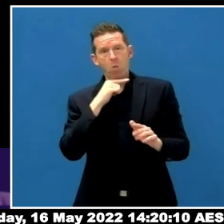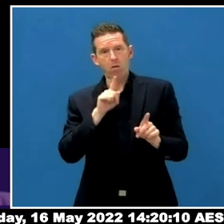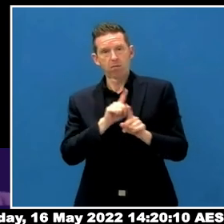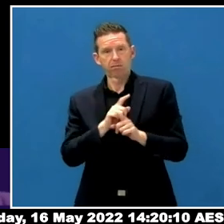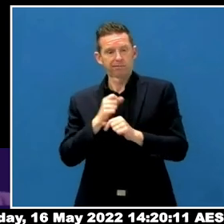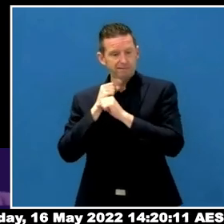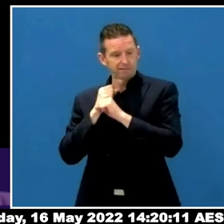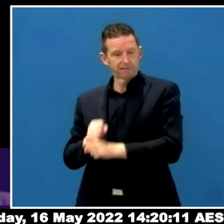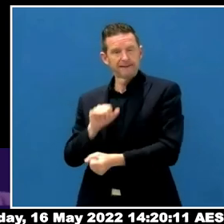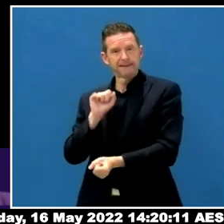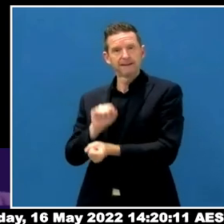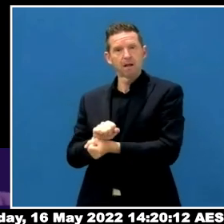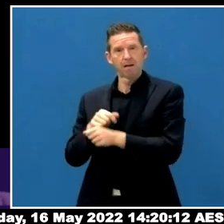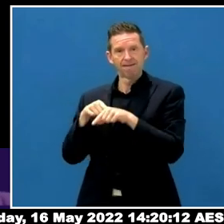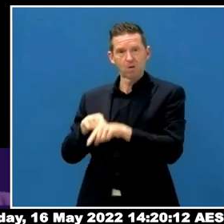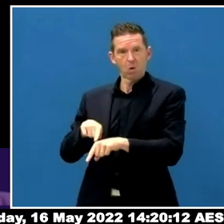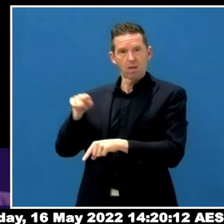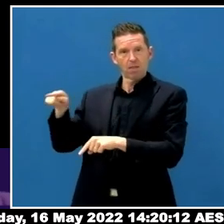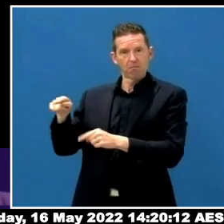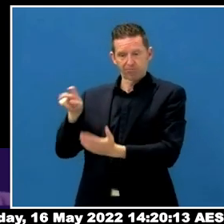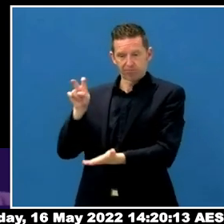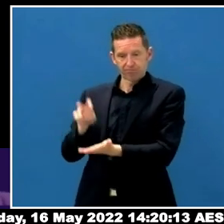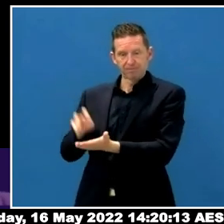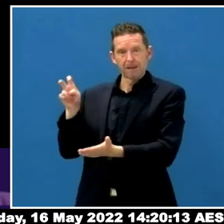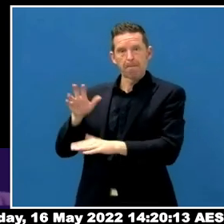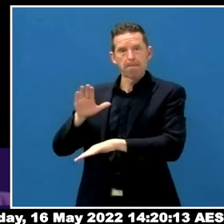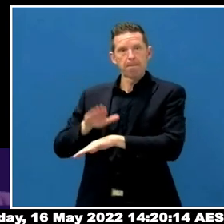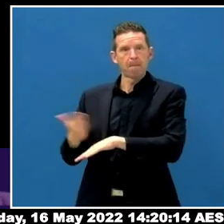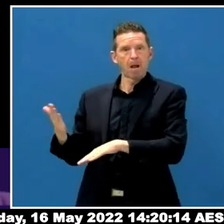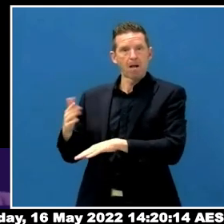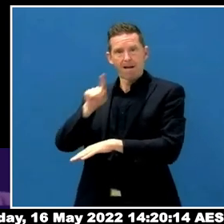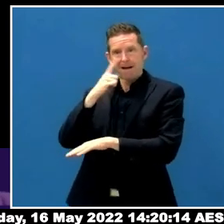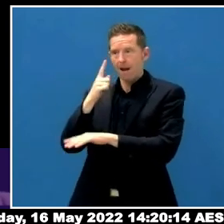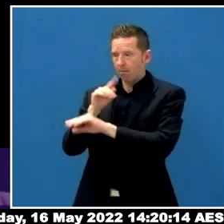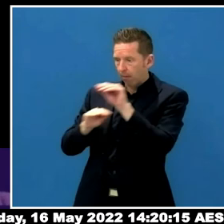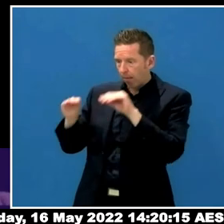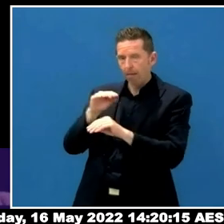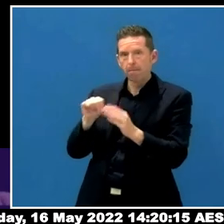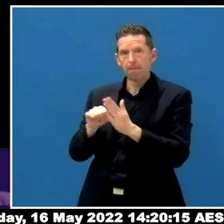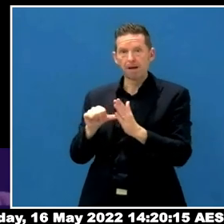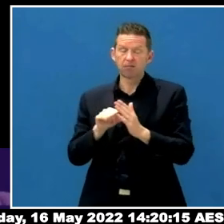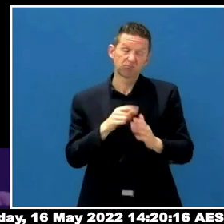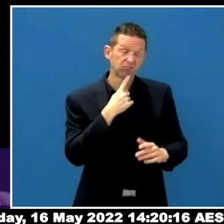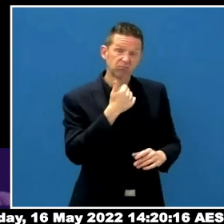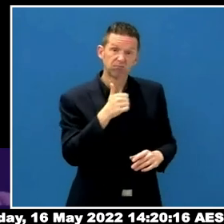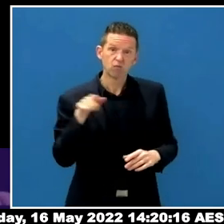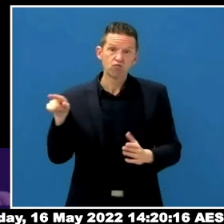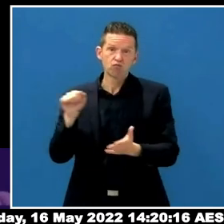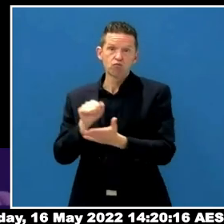His funds were frozen. That's correct. MR FOGARTY: That was what was conveyed to you. That's what it was told to me.